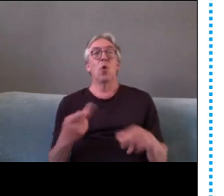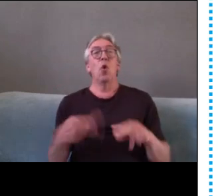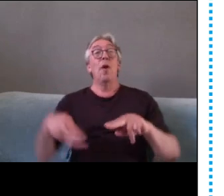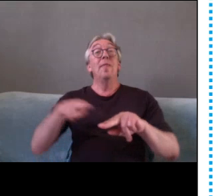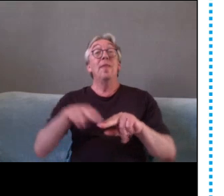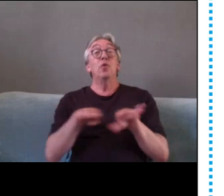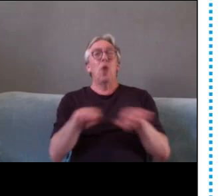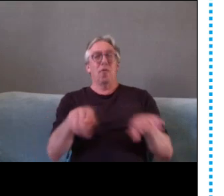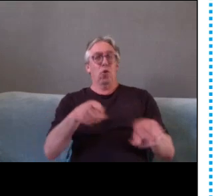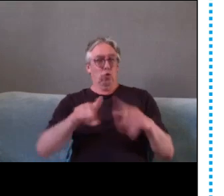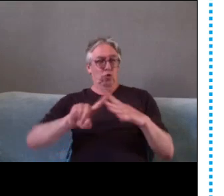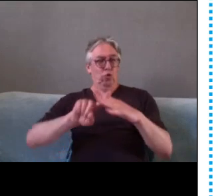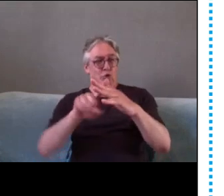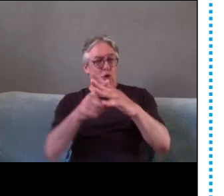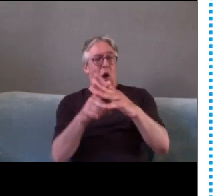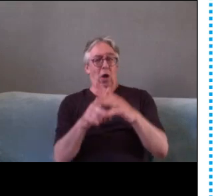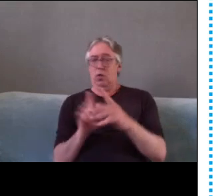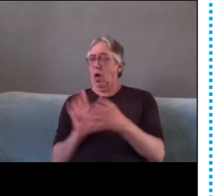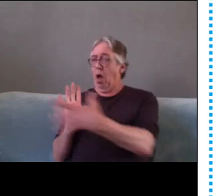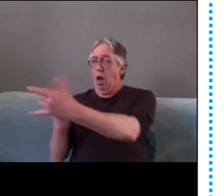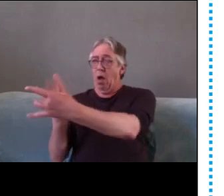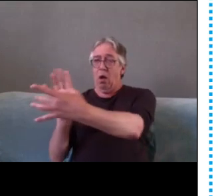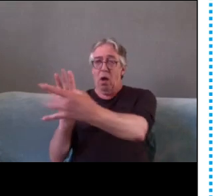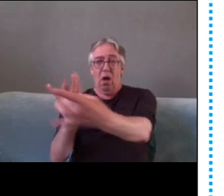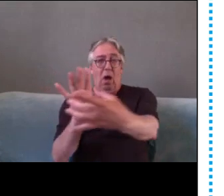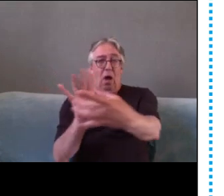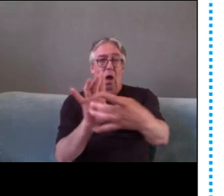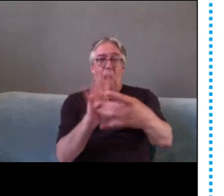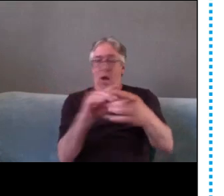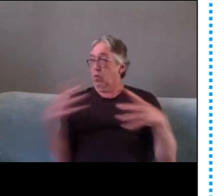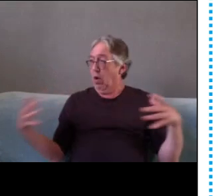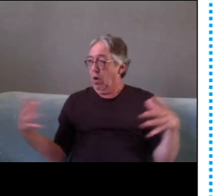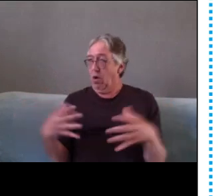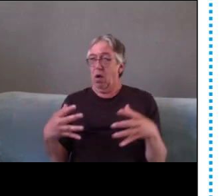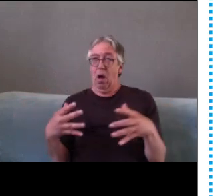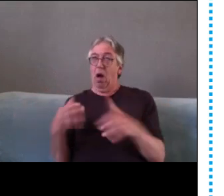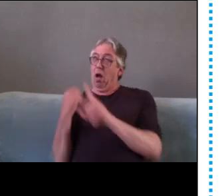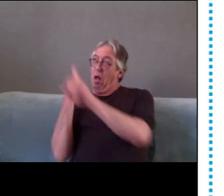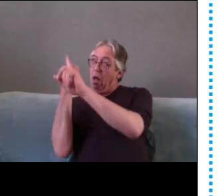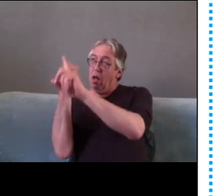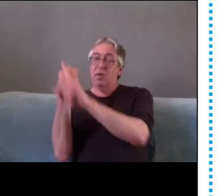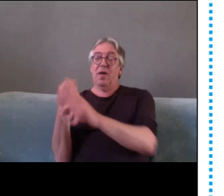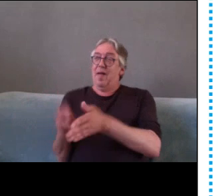and comprehensive approach to raise your demands to your authorities